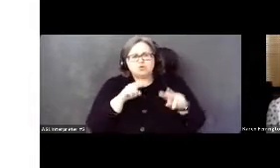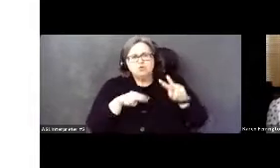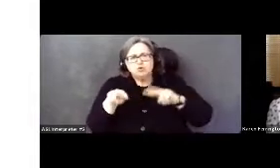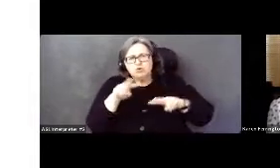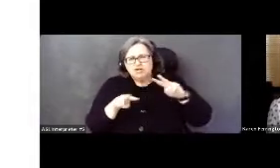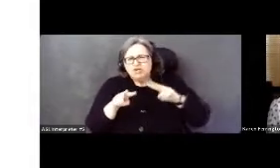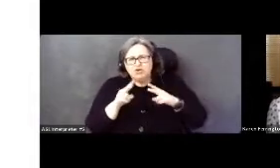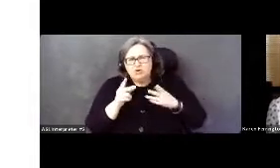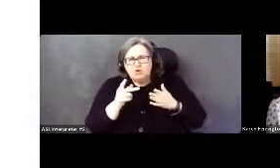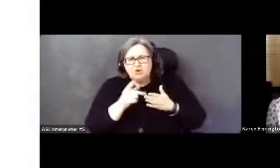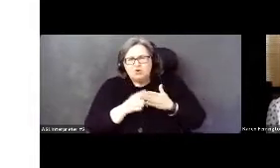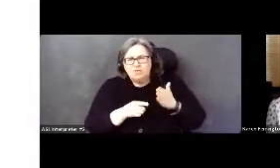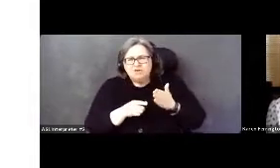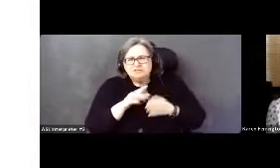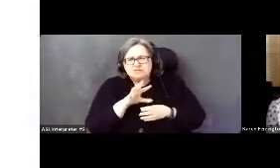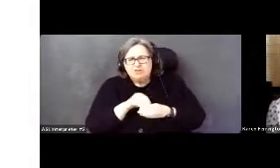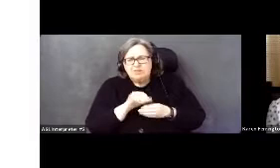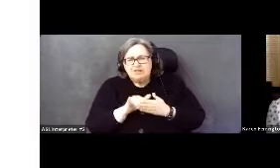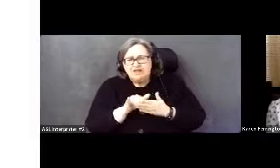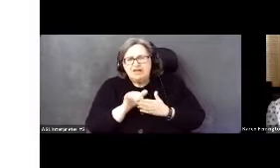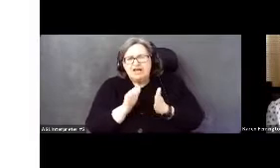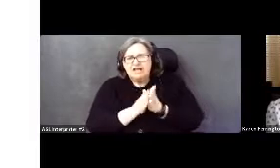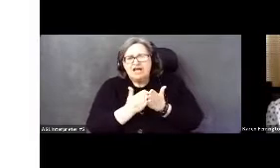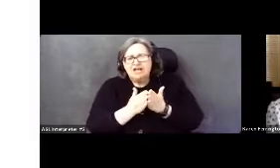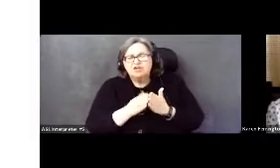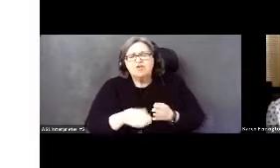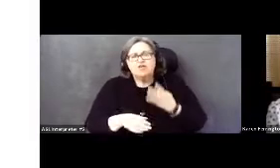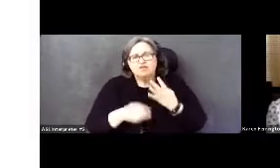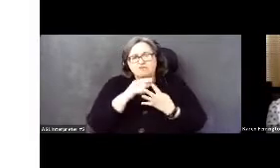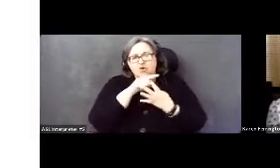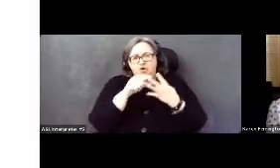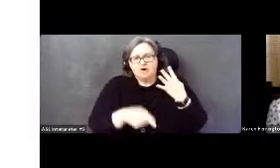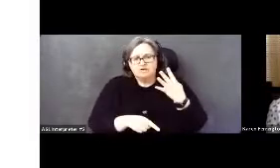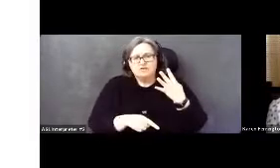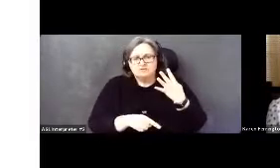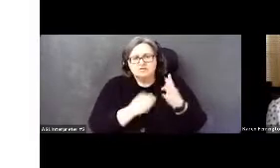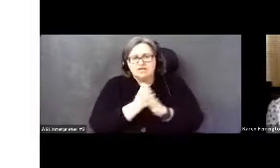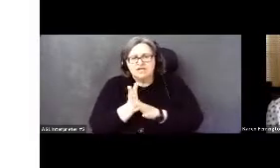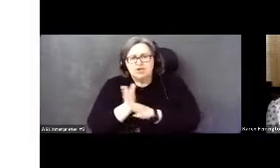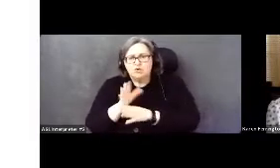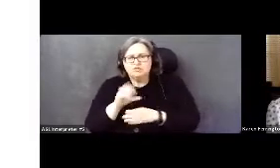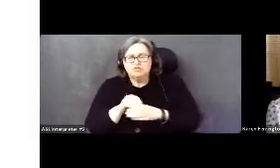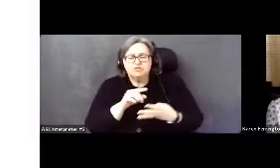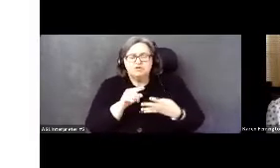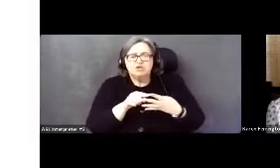really what the components are of the guide. There's four major buckets that are included. One is at the overview of the criminal